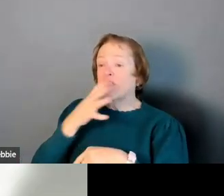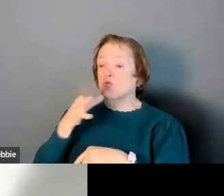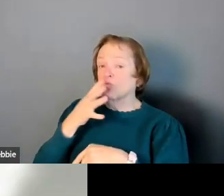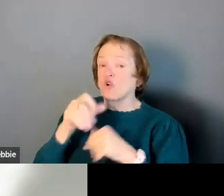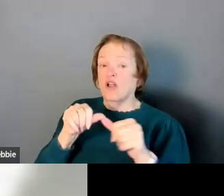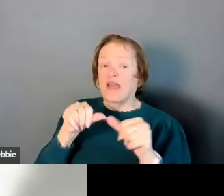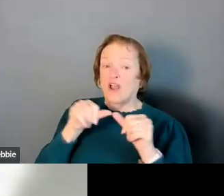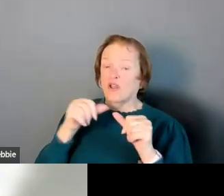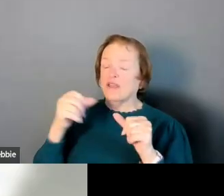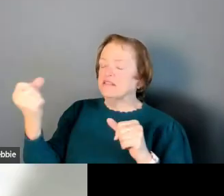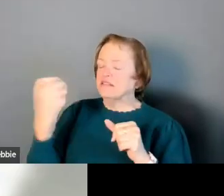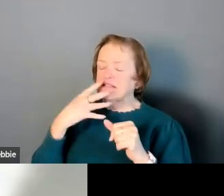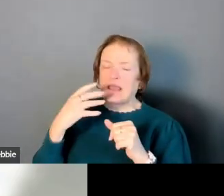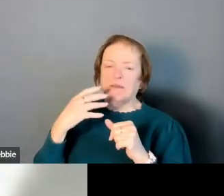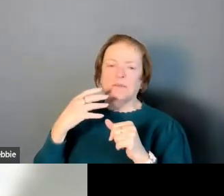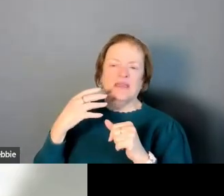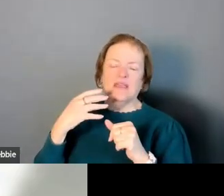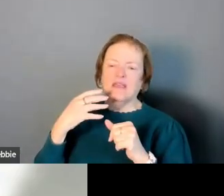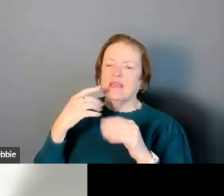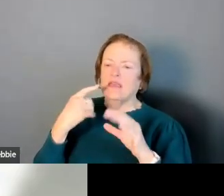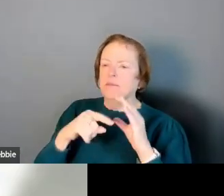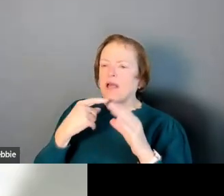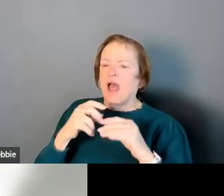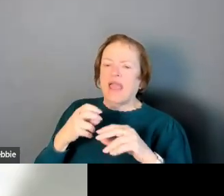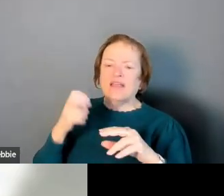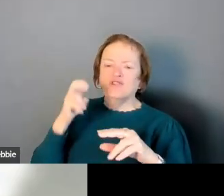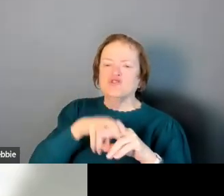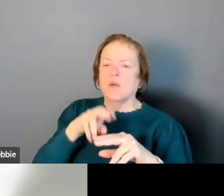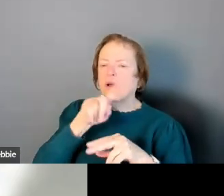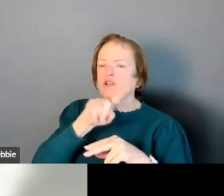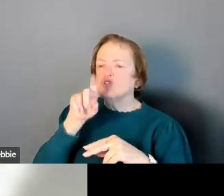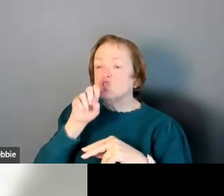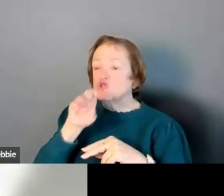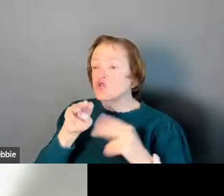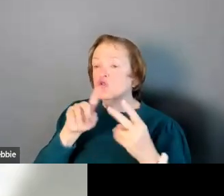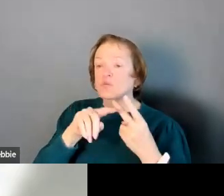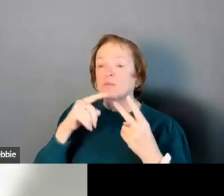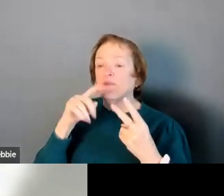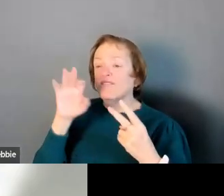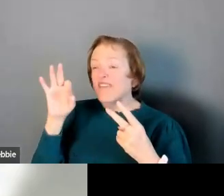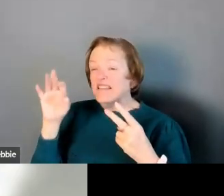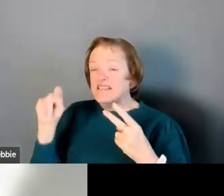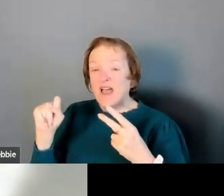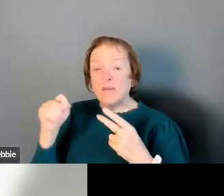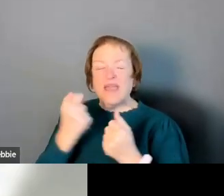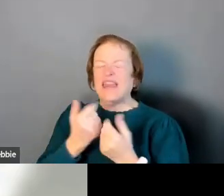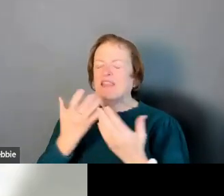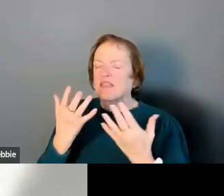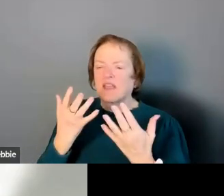I can jump on a Zoom, a FaceTime, I'll be more than happy to help anyone, not a problem. Just shoot me an email. You're welcome.